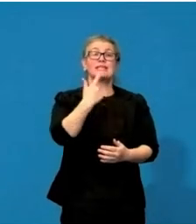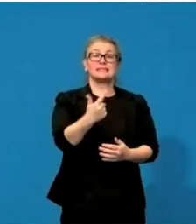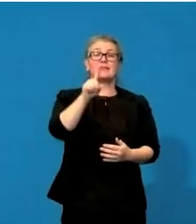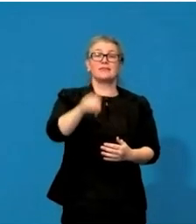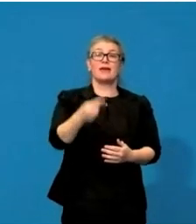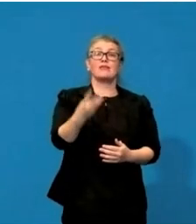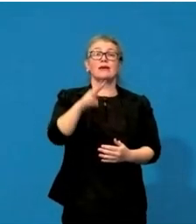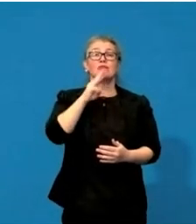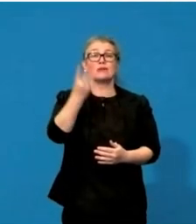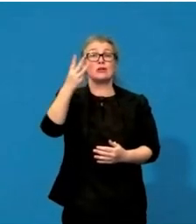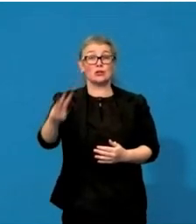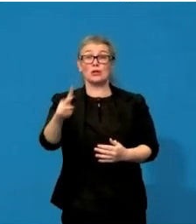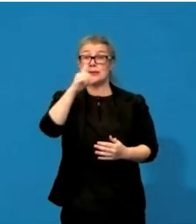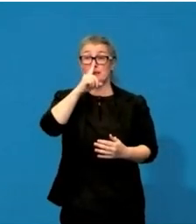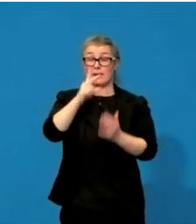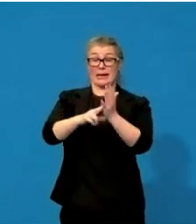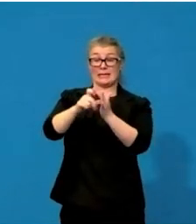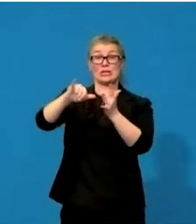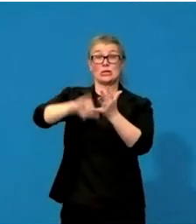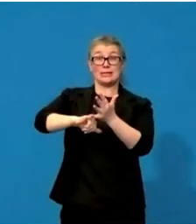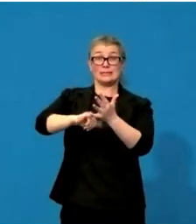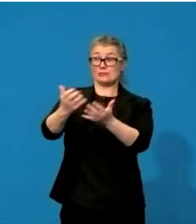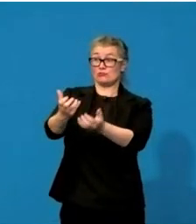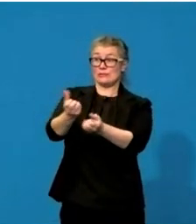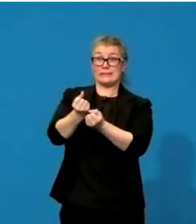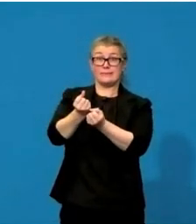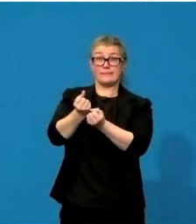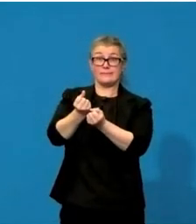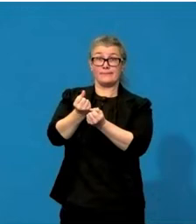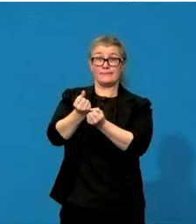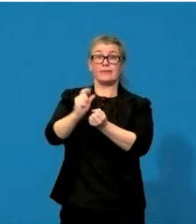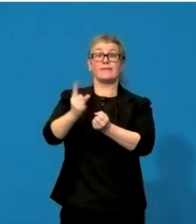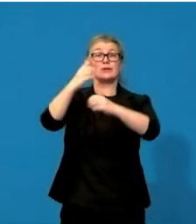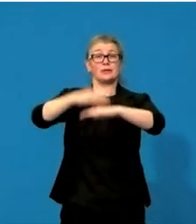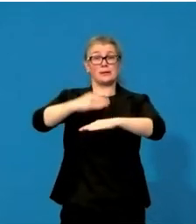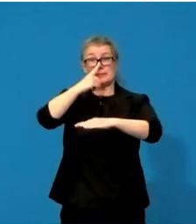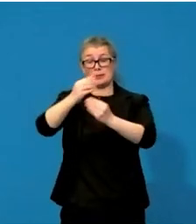participants who were First Nations people with disability, and about 10 per cent of